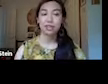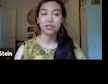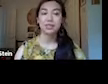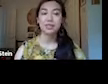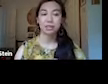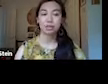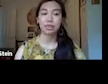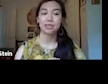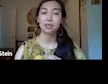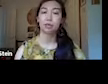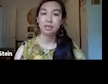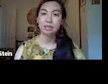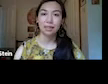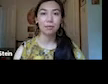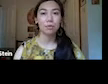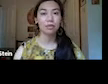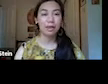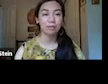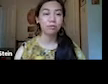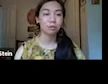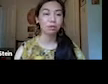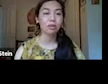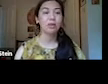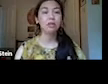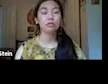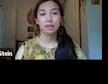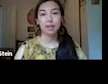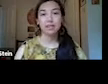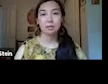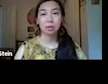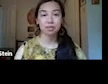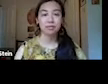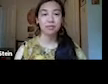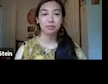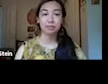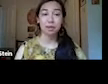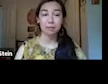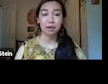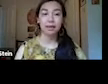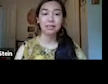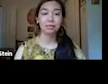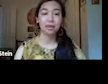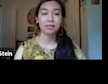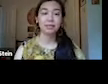that Australians are increasingly and more than ever before, recognising the positive impacts of arts and creativity